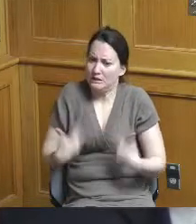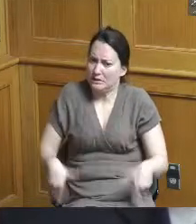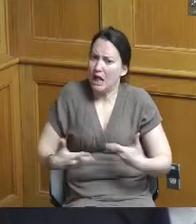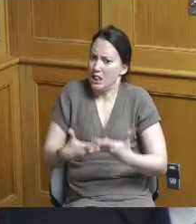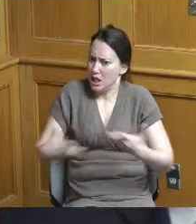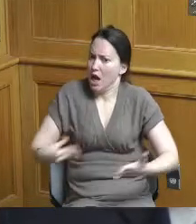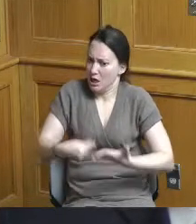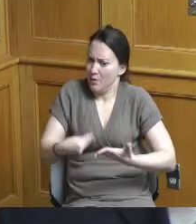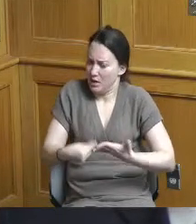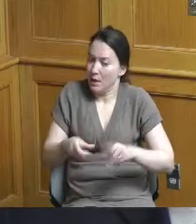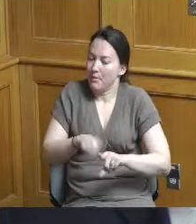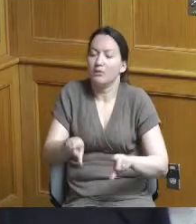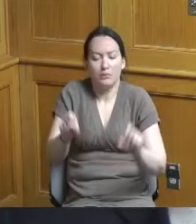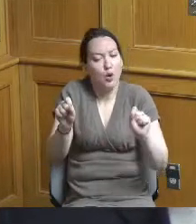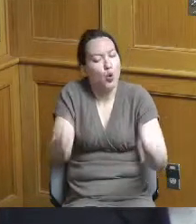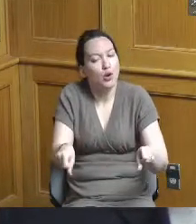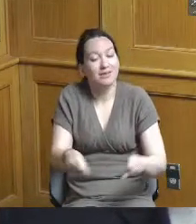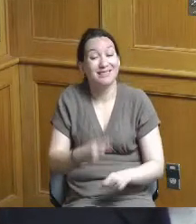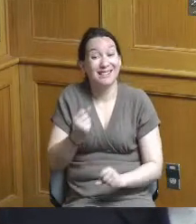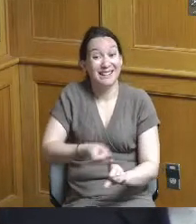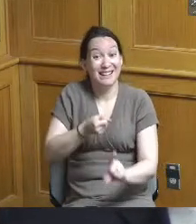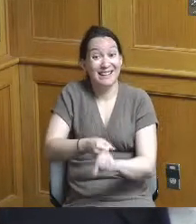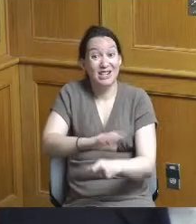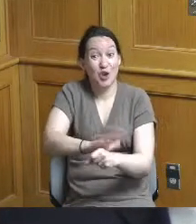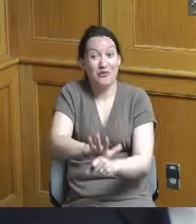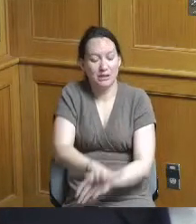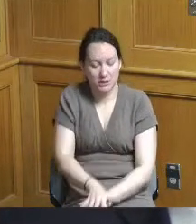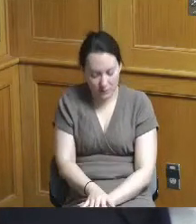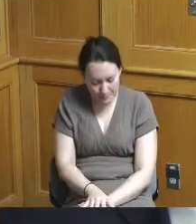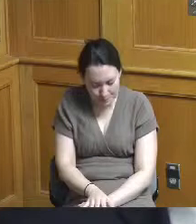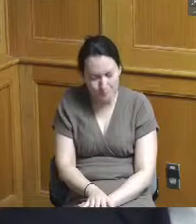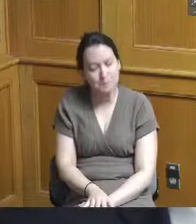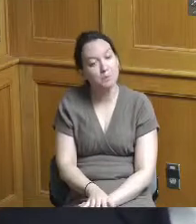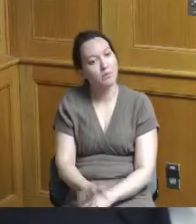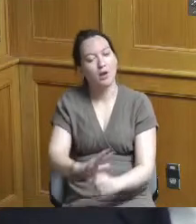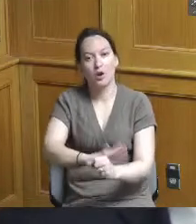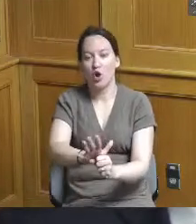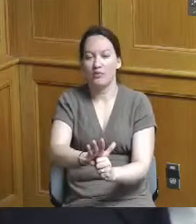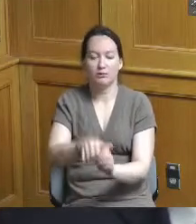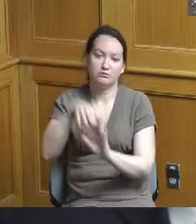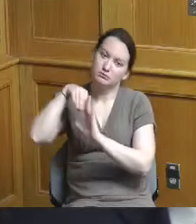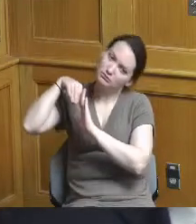was Within Reach then Covid happened and Covid absolutely decimated the County's